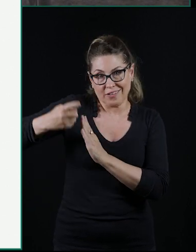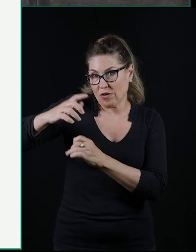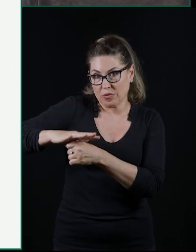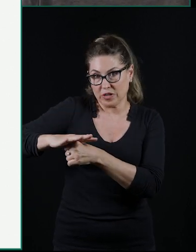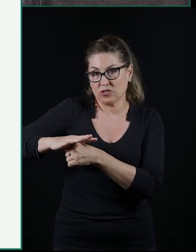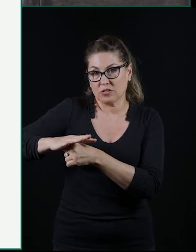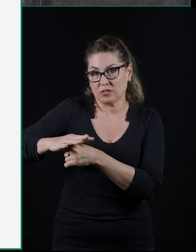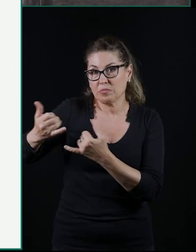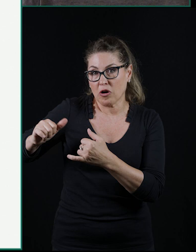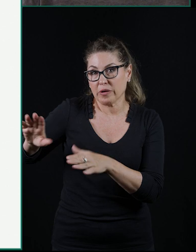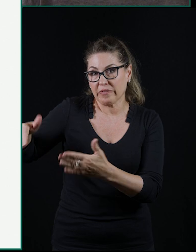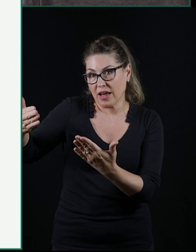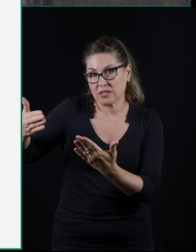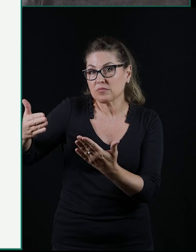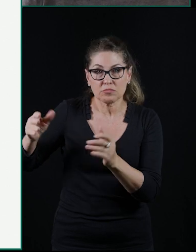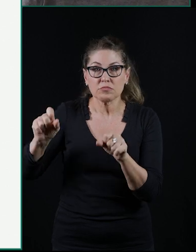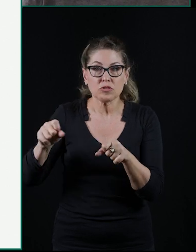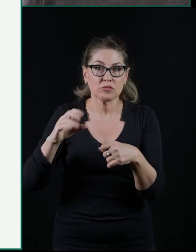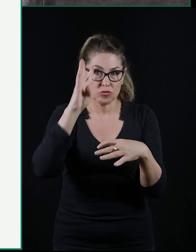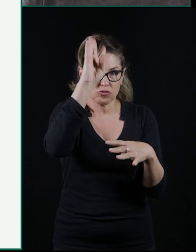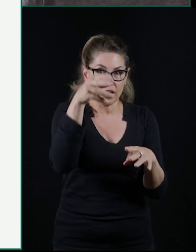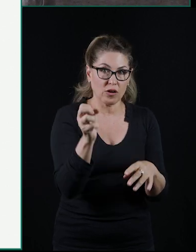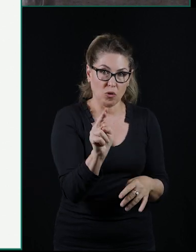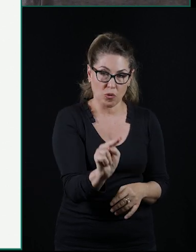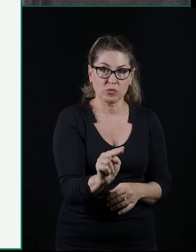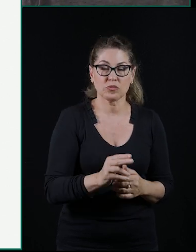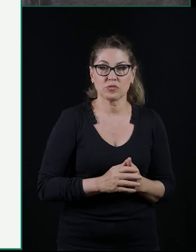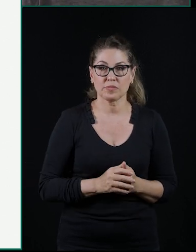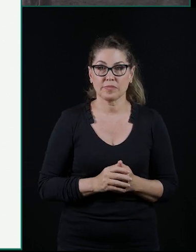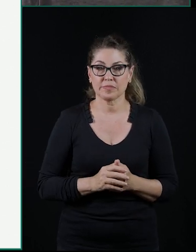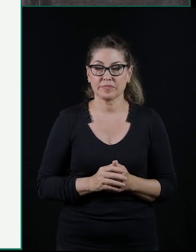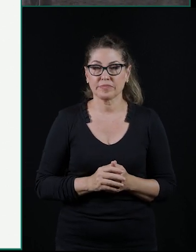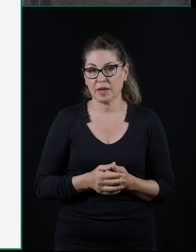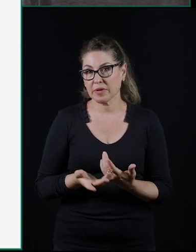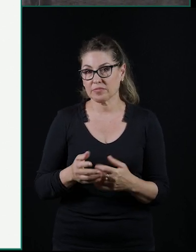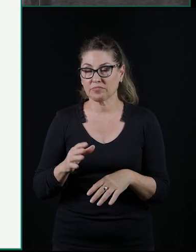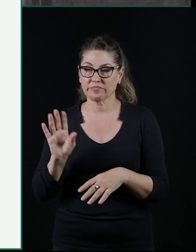that Party provides based on latency measurements.